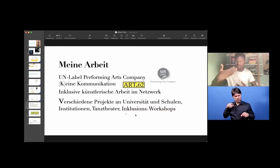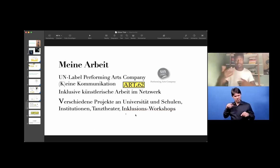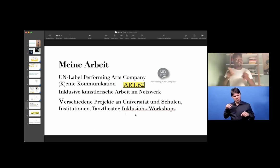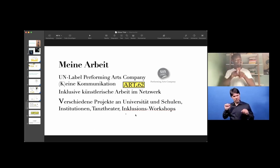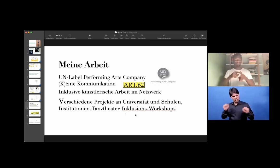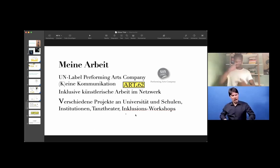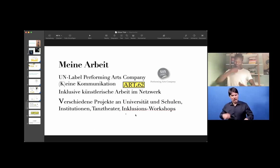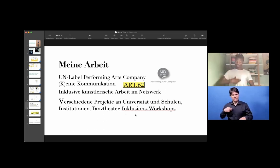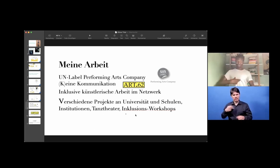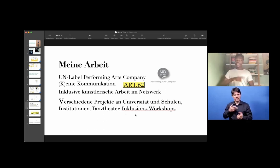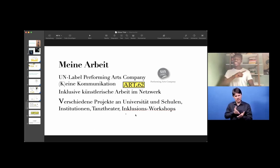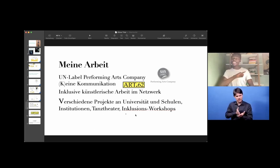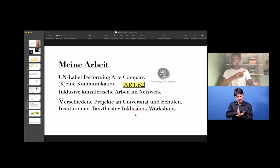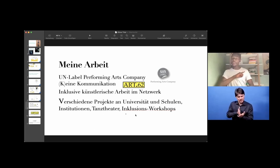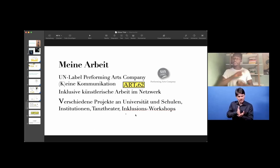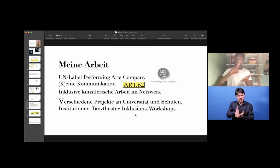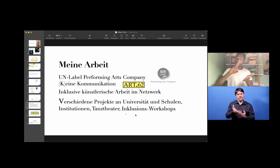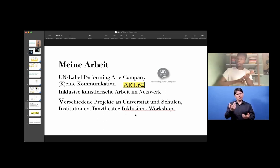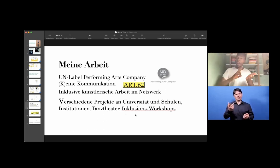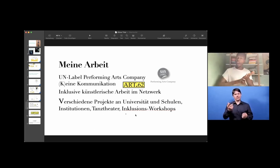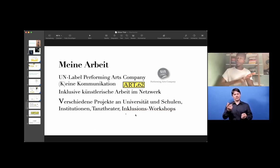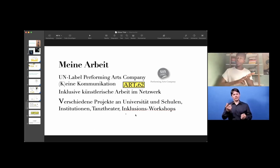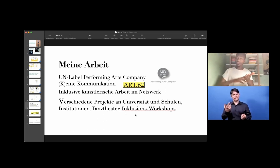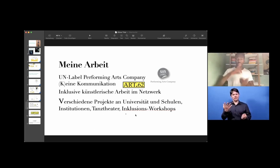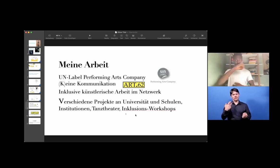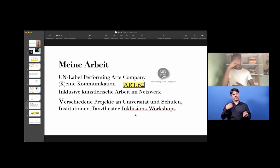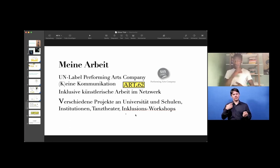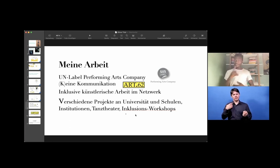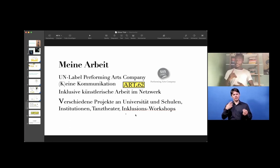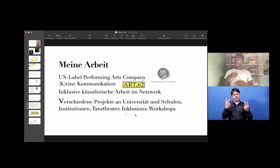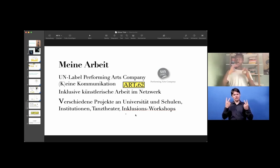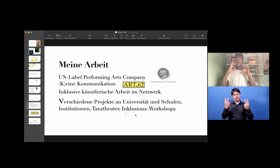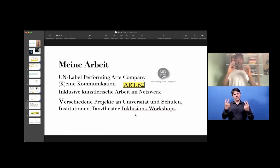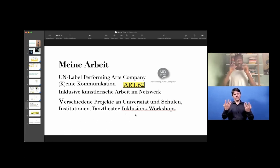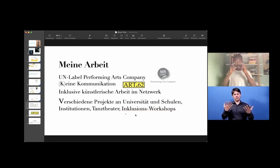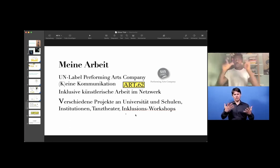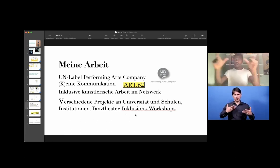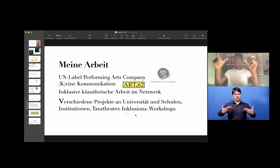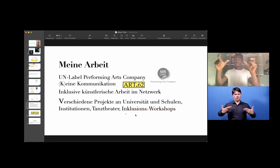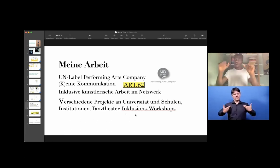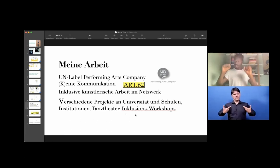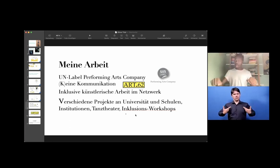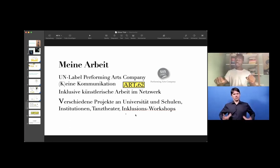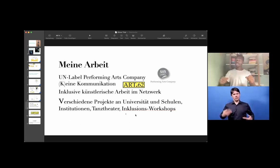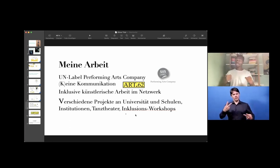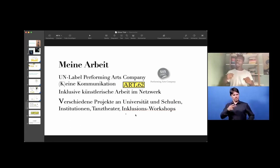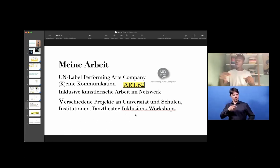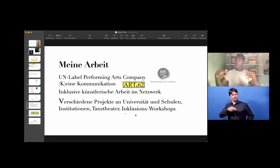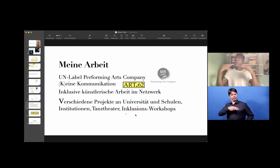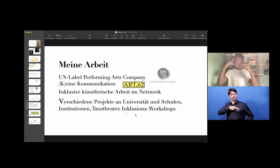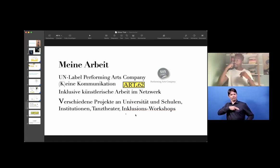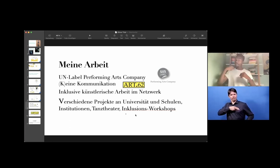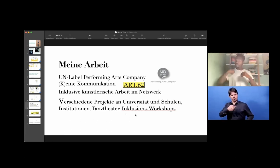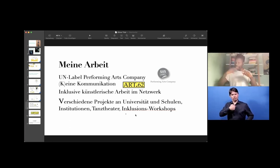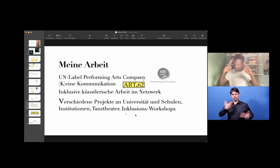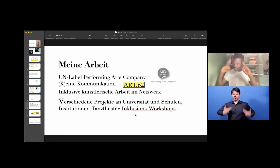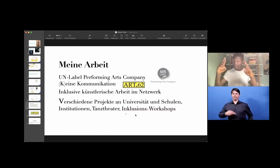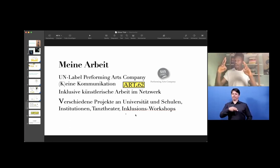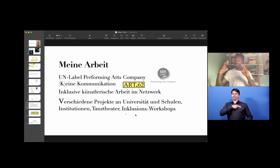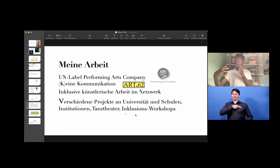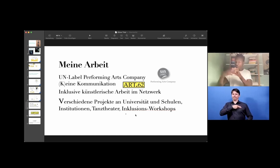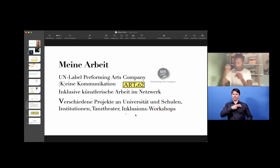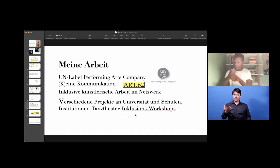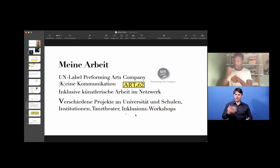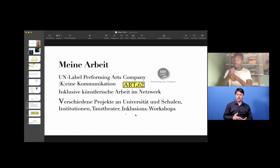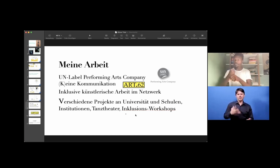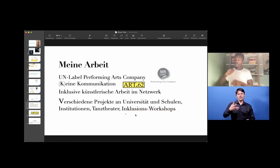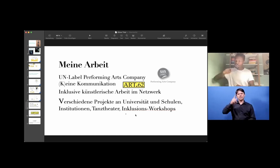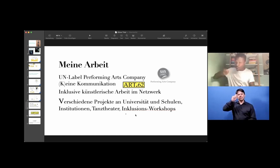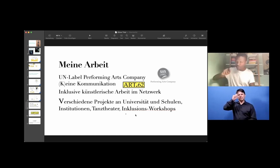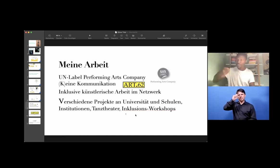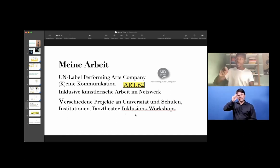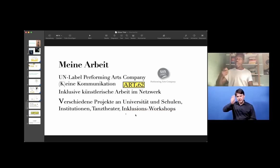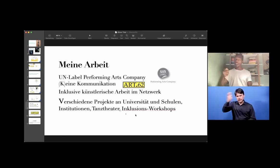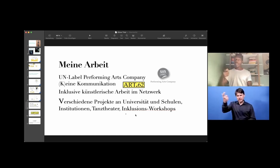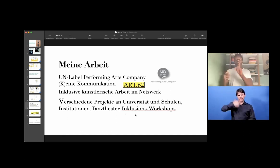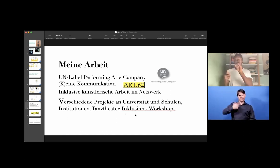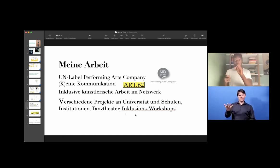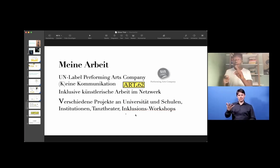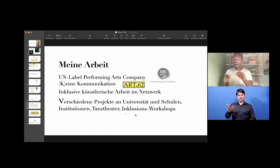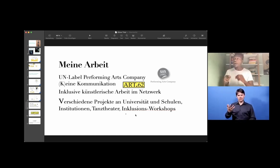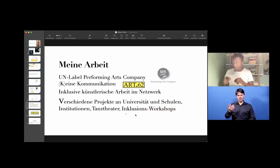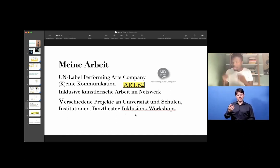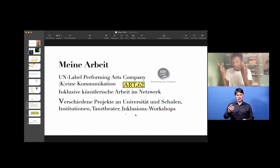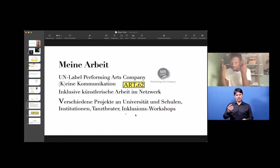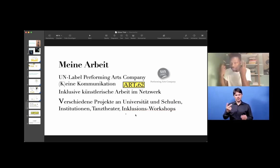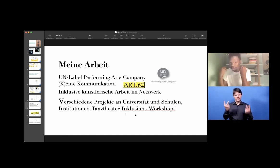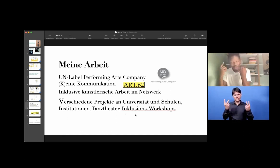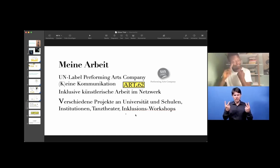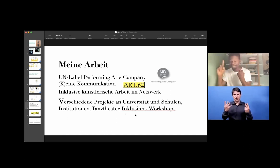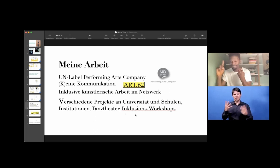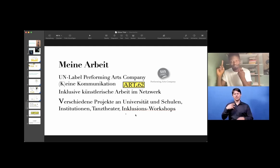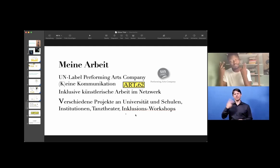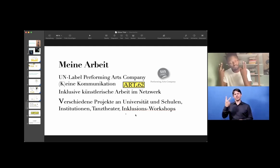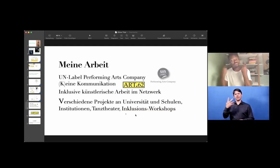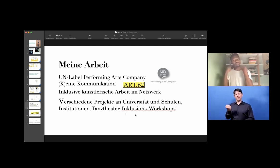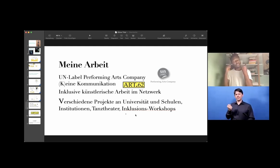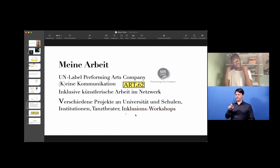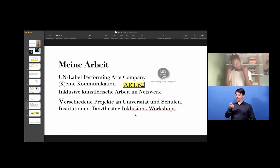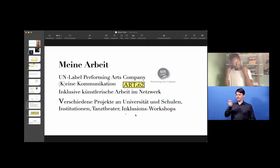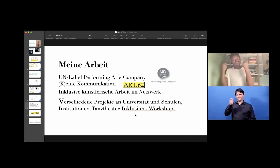You know, I am trying to find new ways and I am slowly... Like, I need to find the keys to make my work successful.